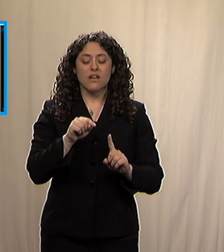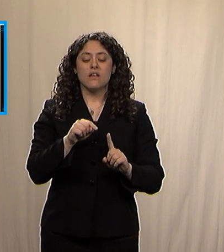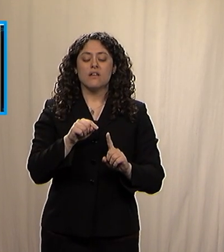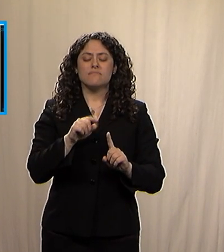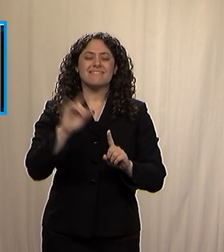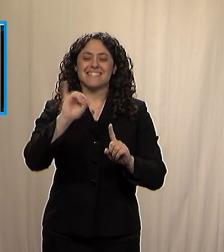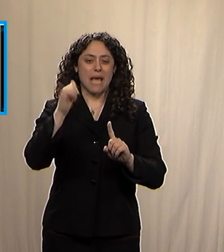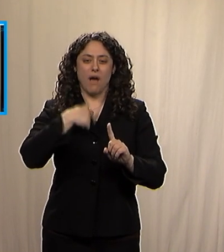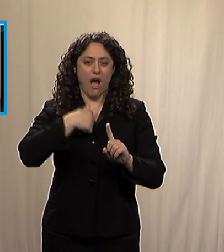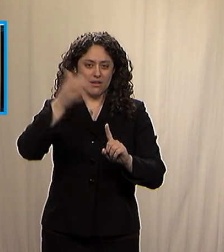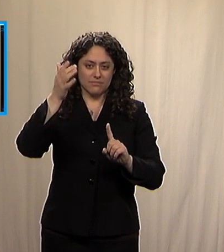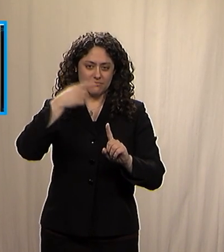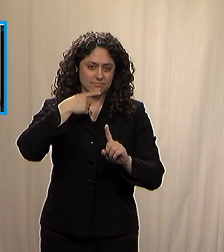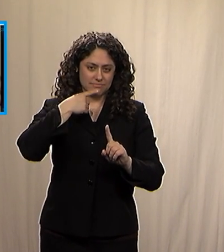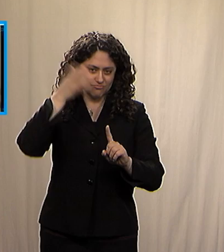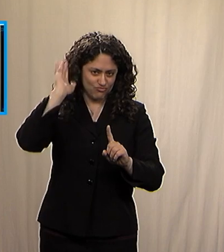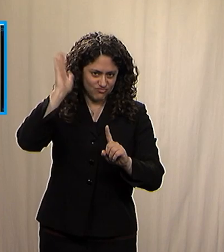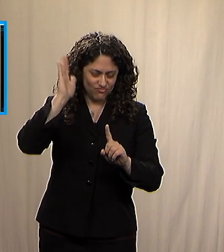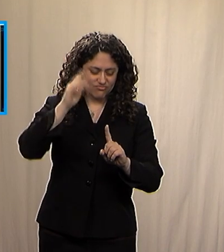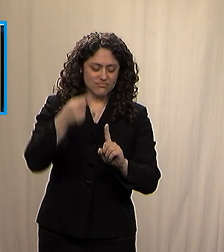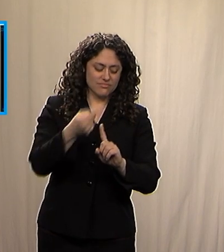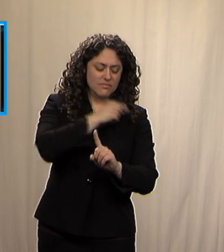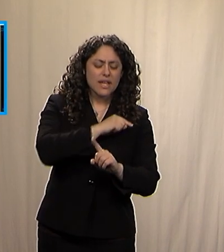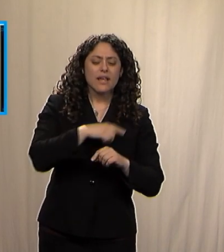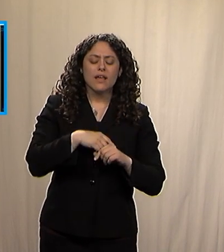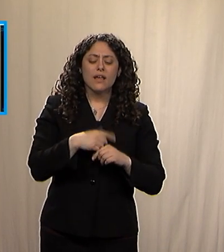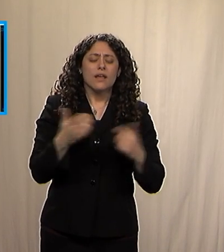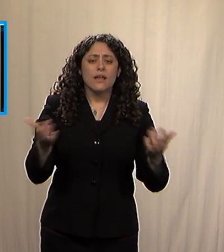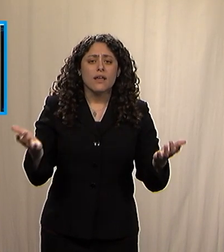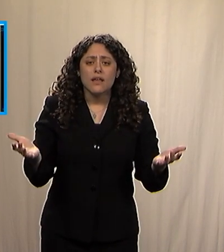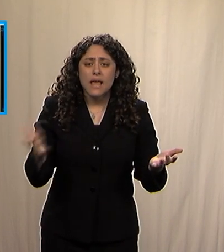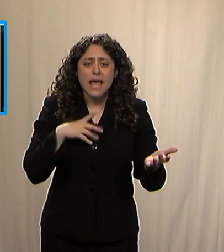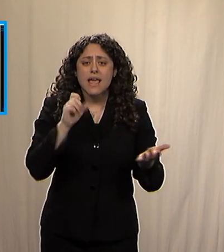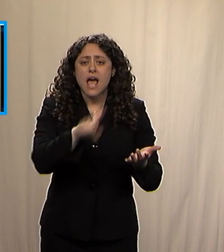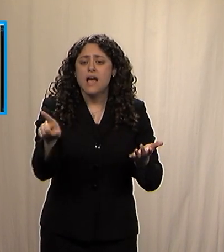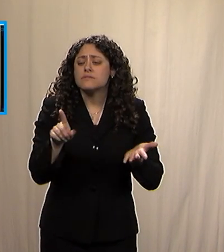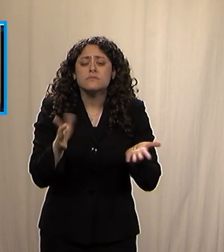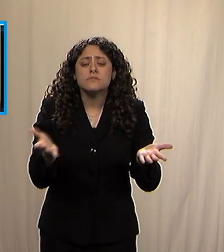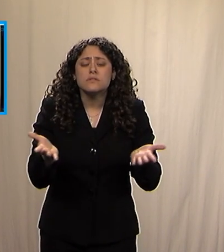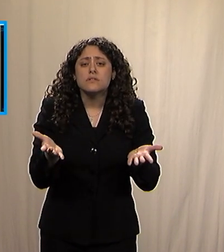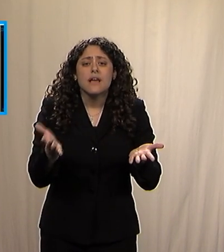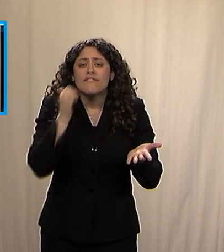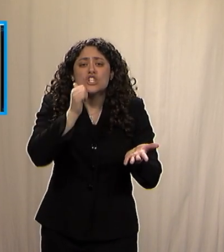is saying, "What do you do when you communicate every day with people? How do you communicate with deaf people?